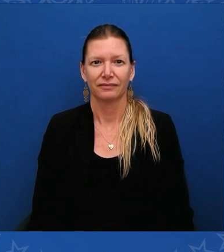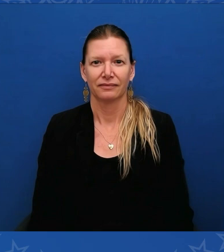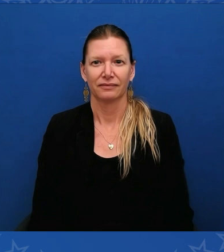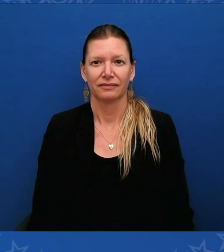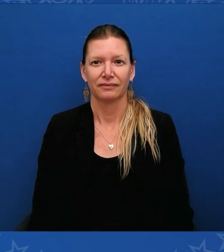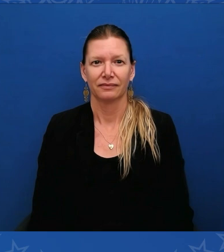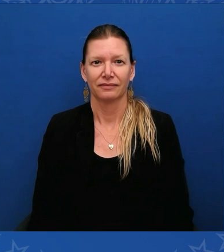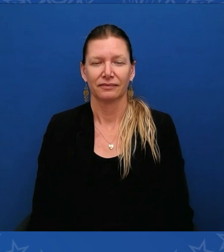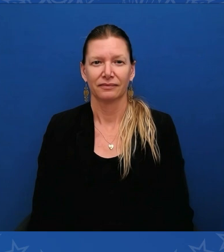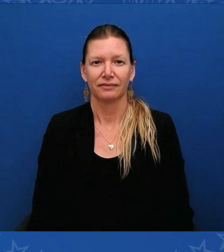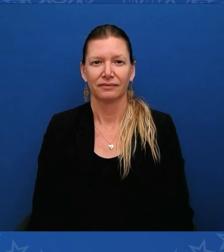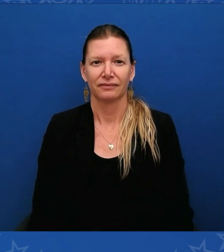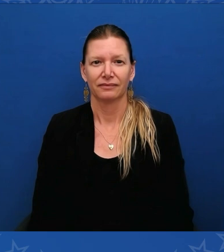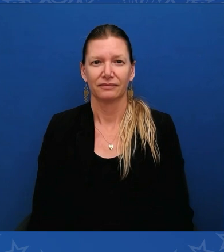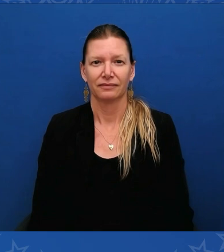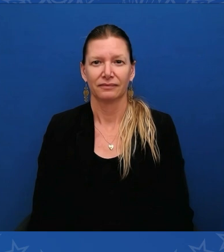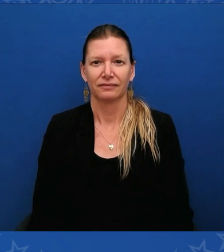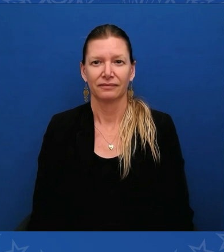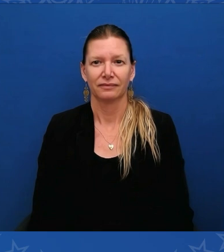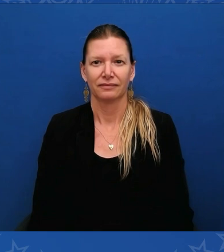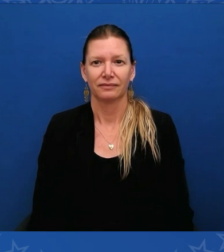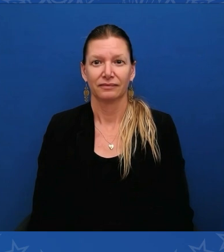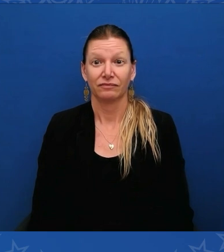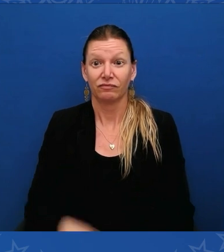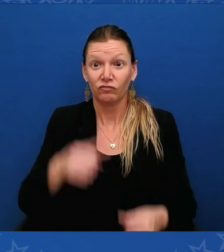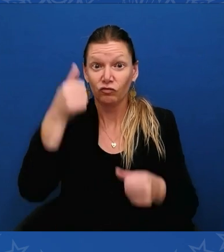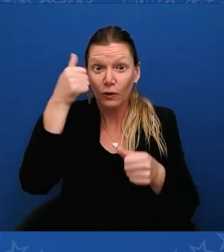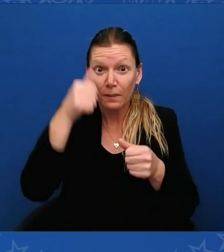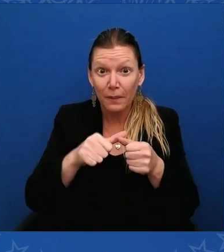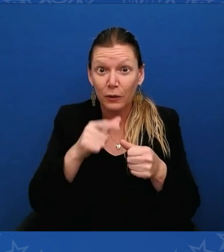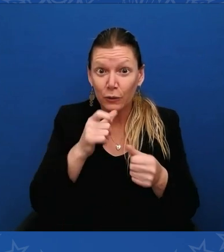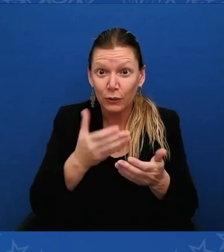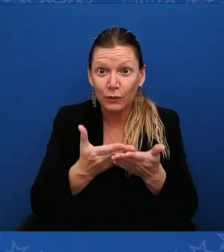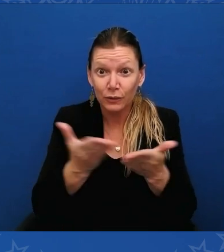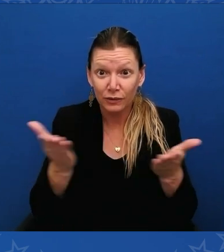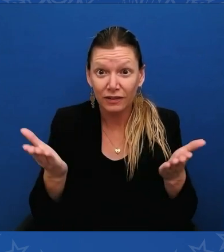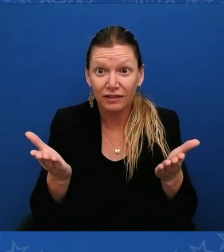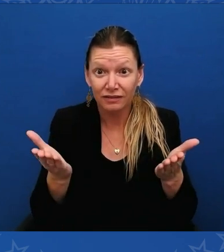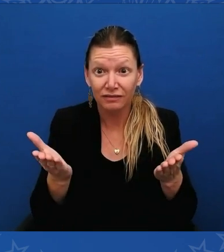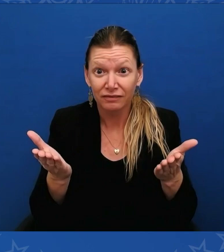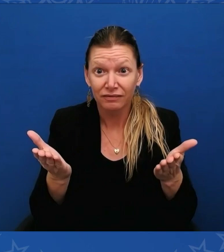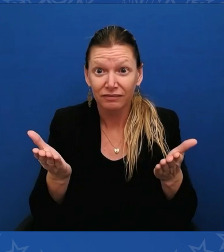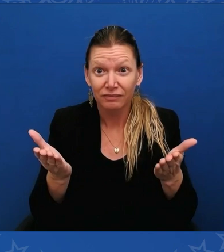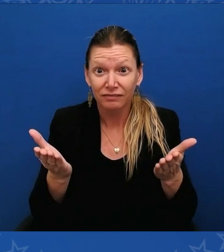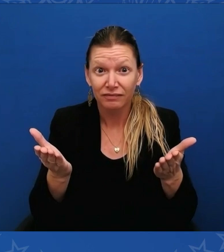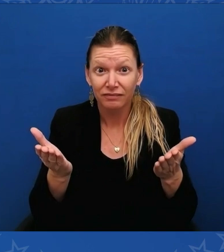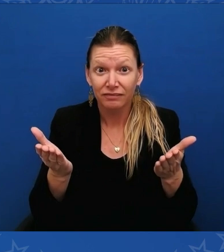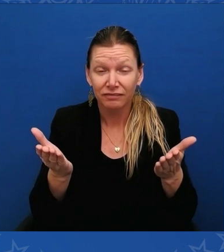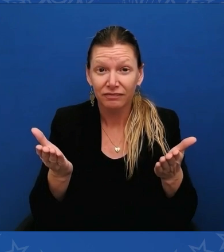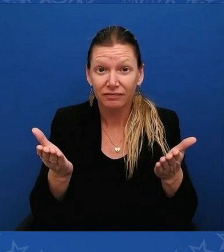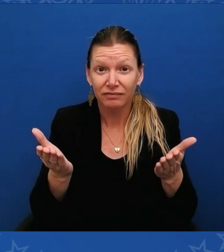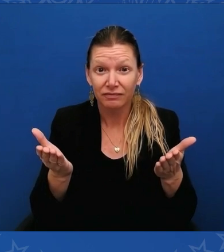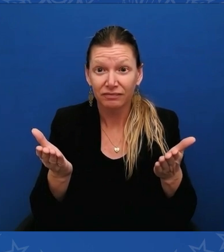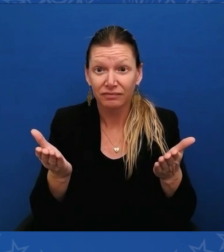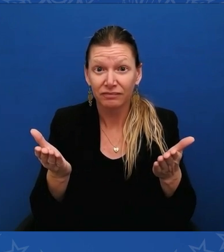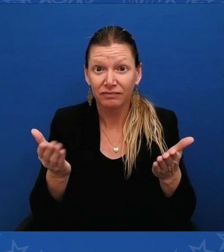Remember who you are. Every time I'd walk out of my Grandfather Finnegan's house in Scranton, Pennsylvania,